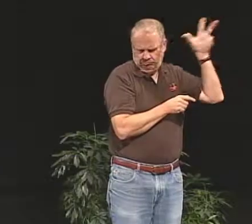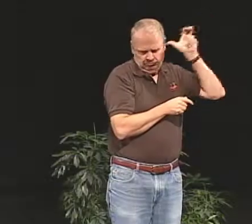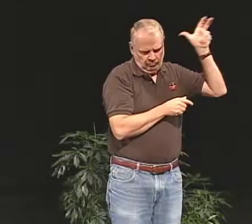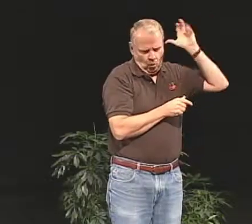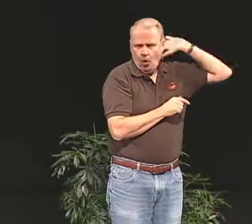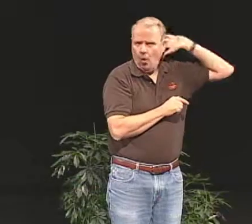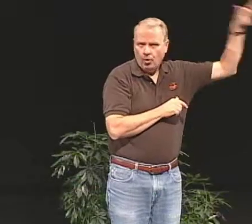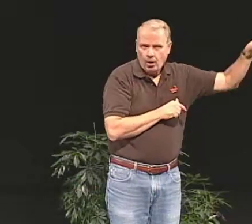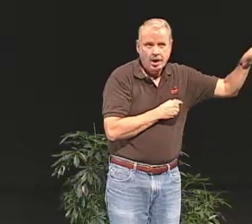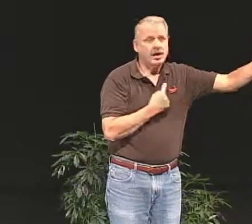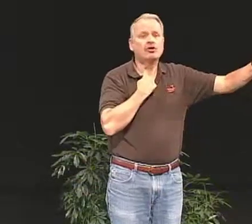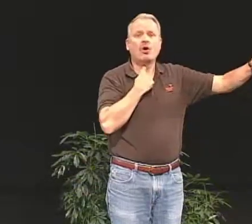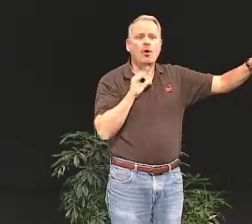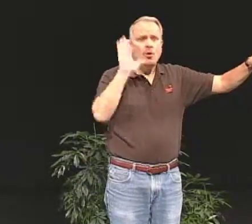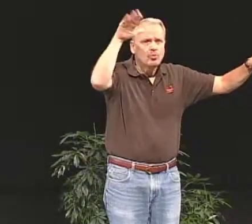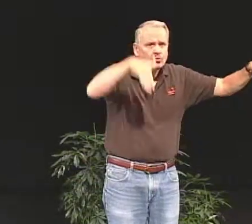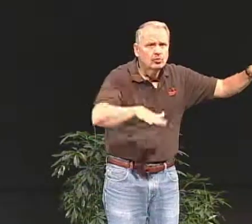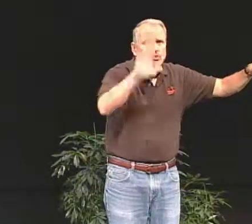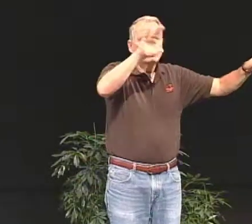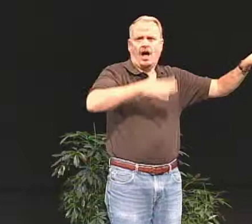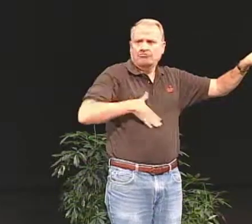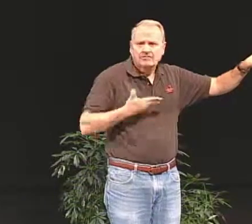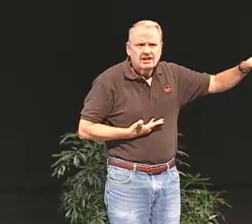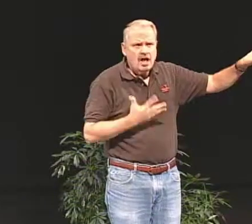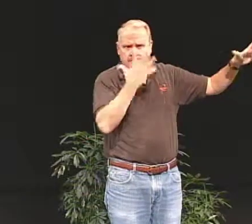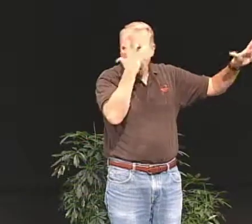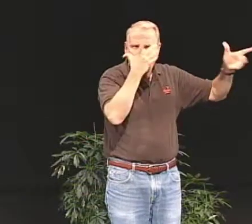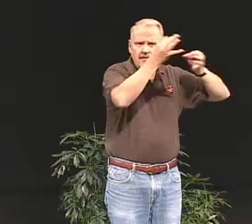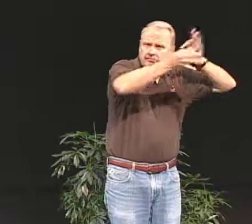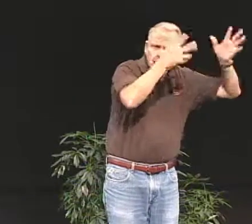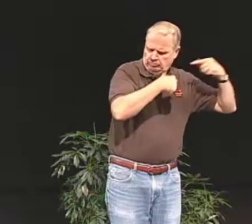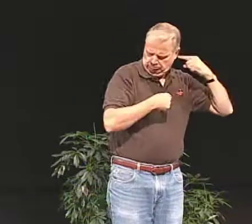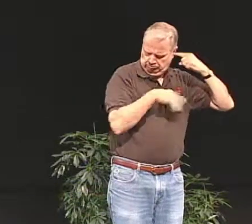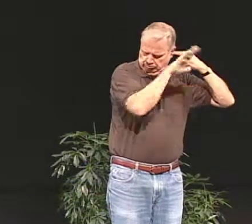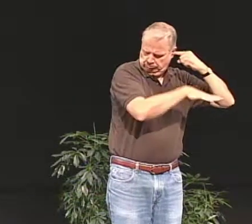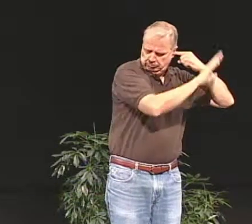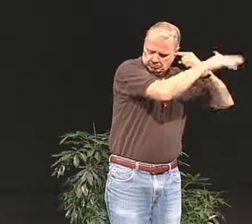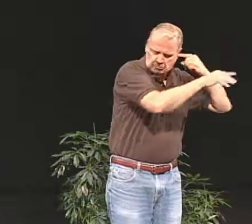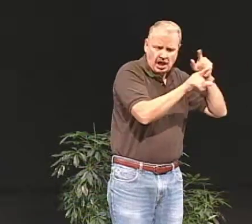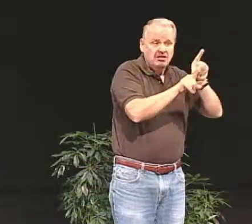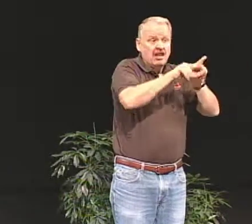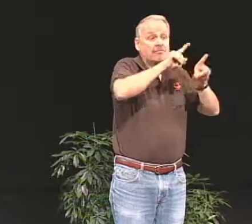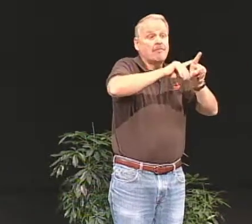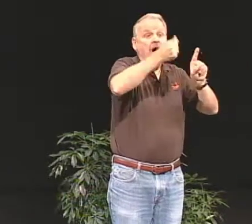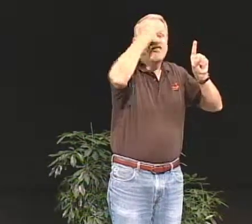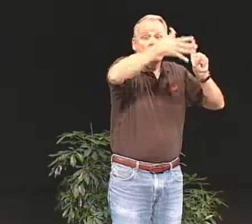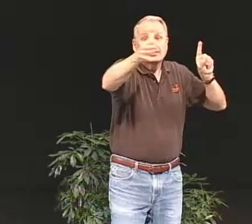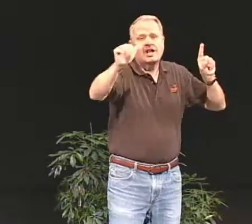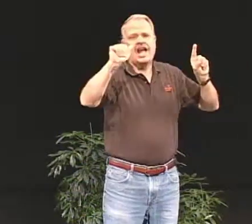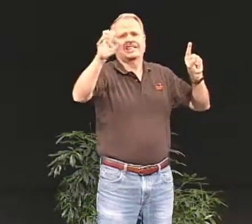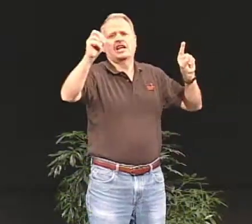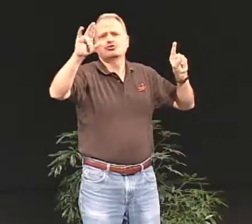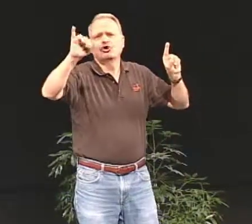And so that dynamic presented very, very difficult challenges for all of us,